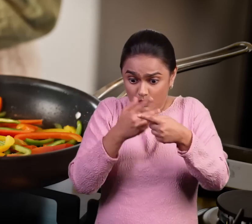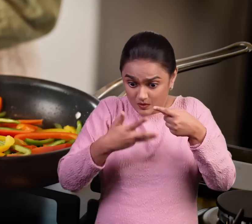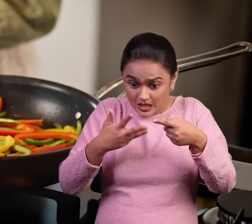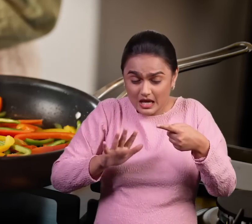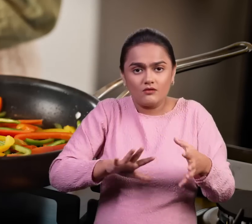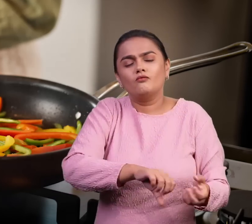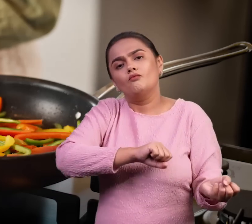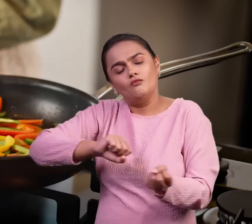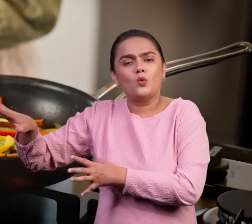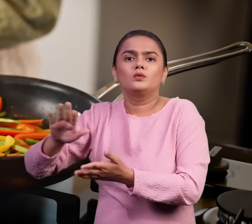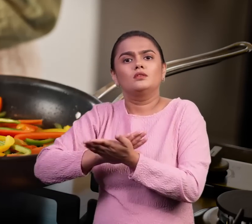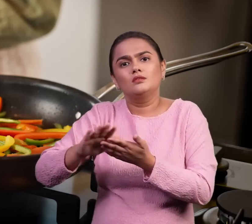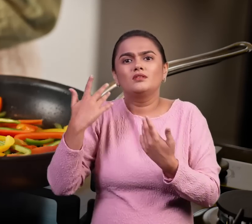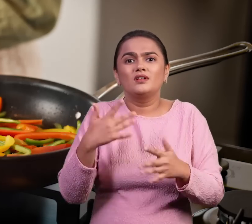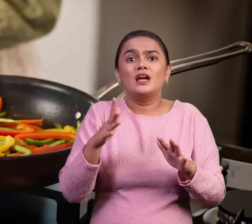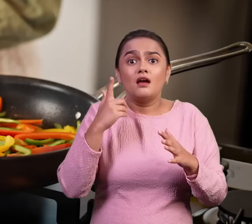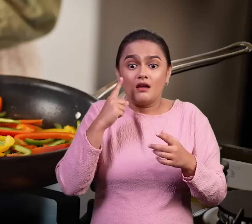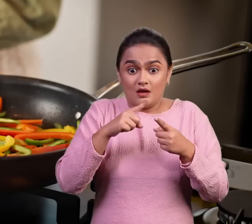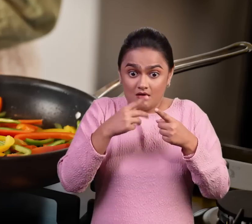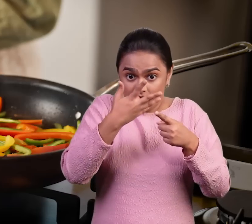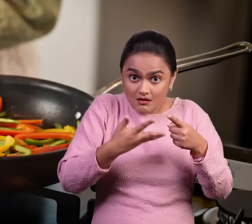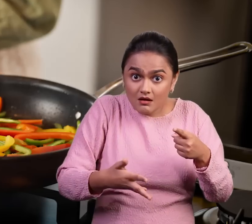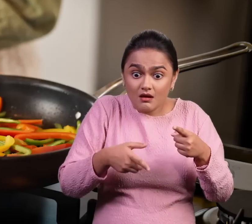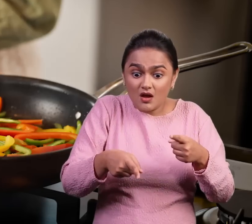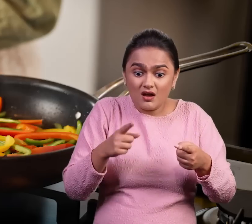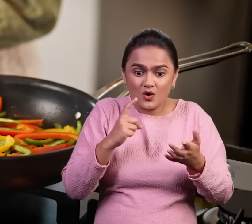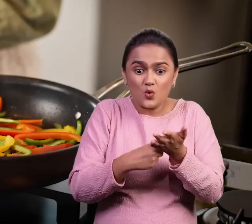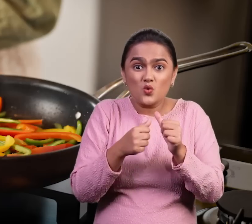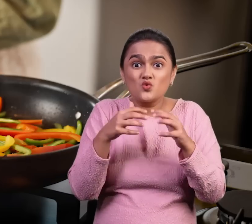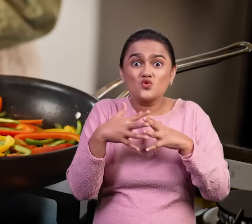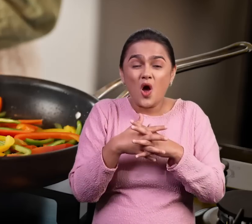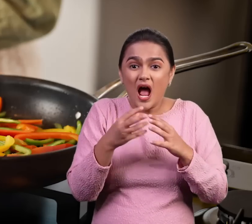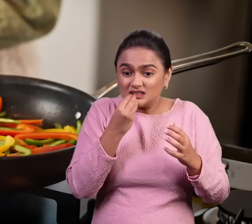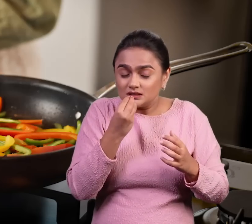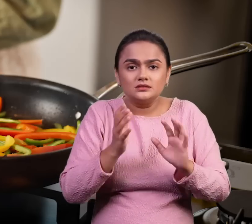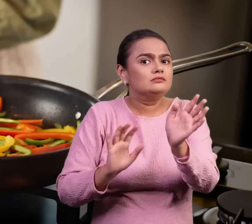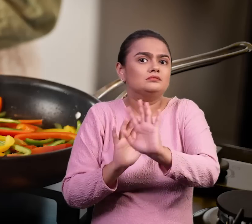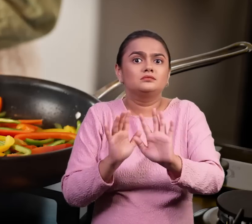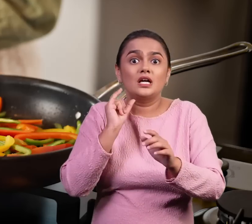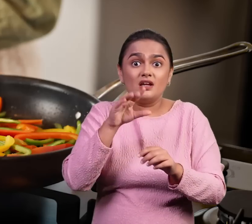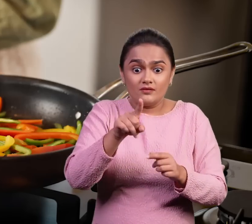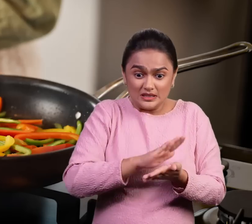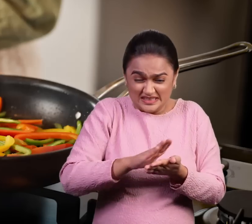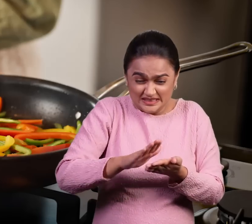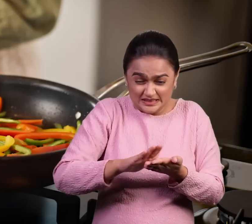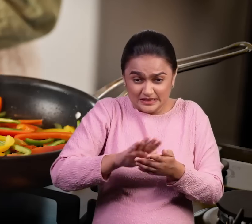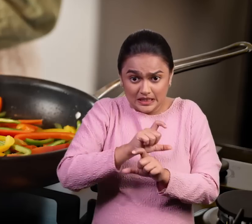It's better to avoid blood stained, raw food. If you wish to clean it properly before using it, that's a different matter.